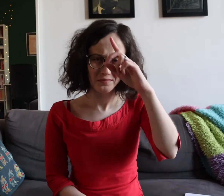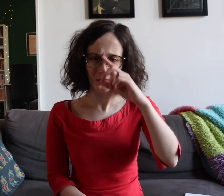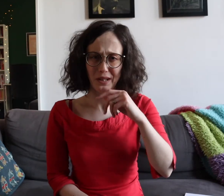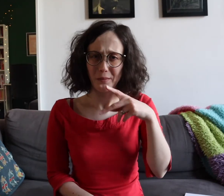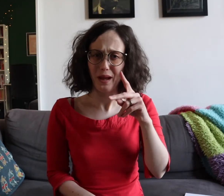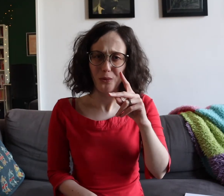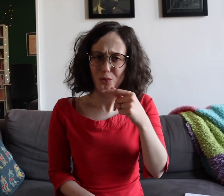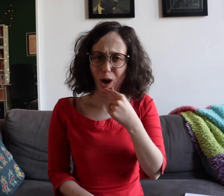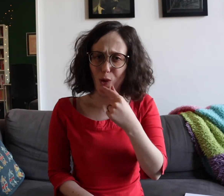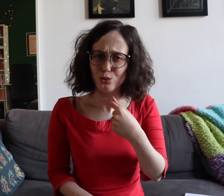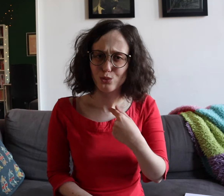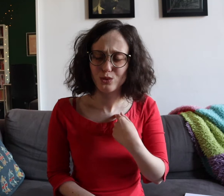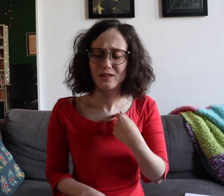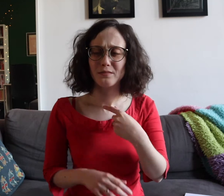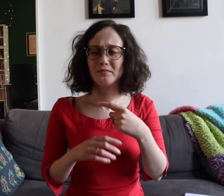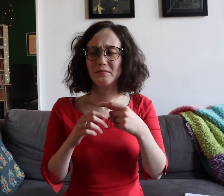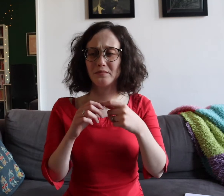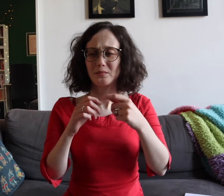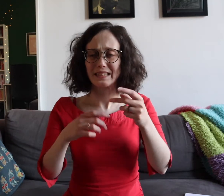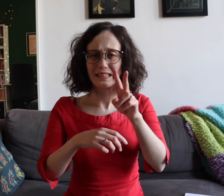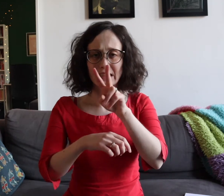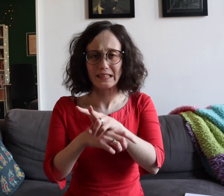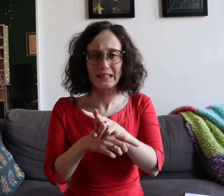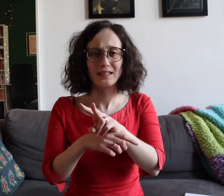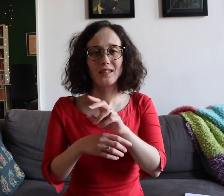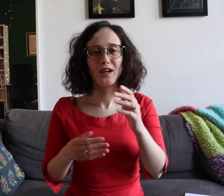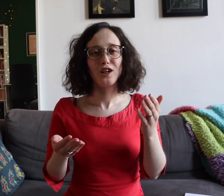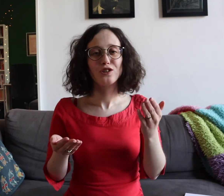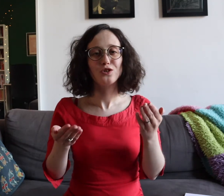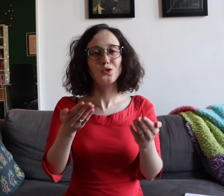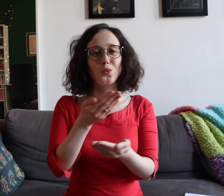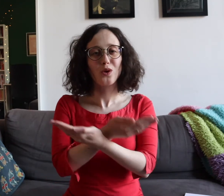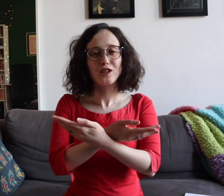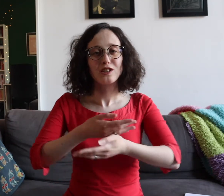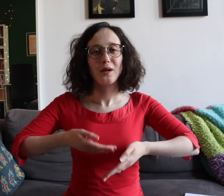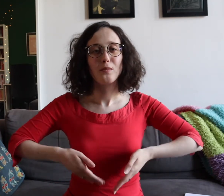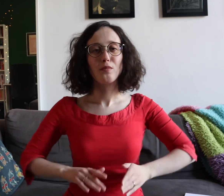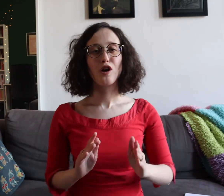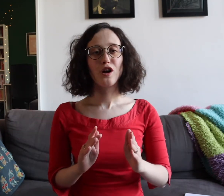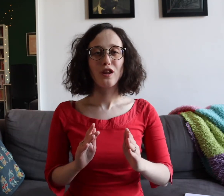I'm not sure how old I was when I started watching Switched at Birth.